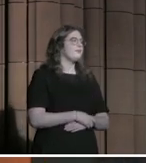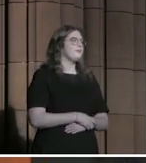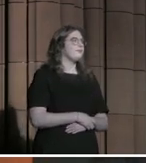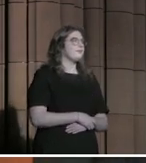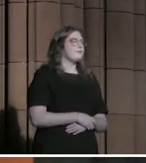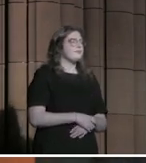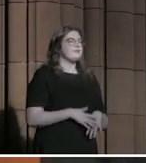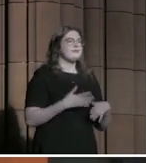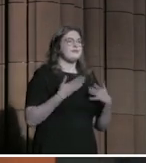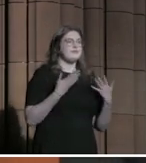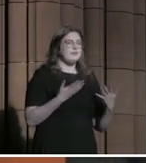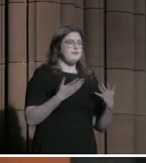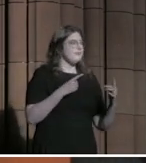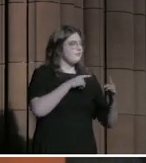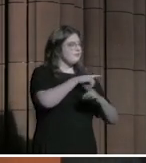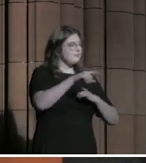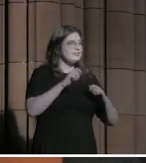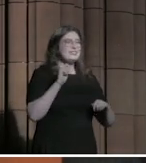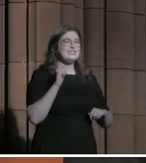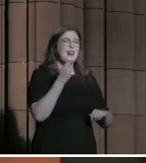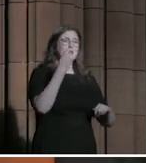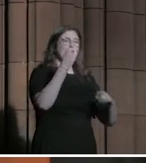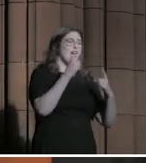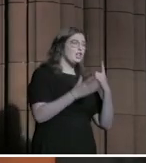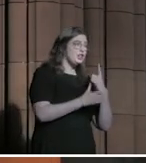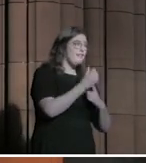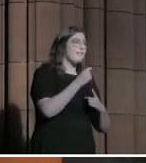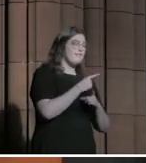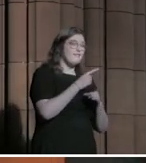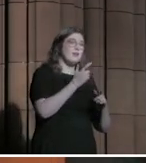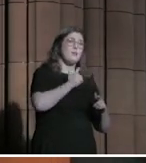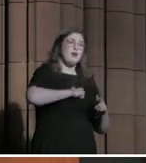And today we celebrate achievements both personal and collective.